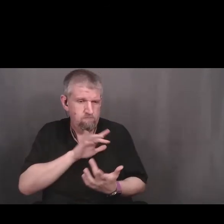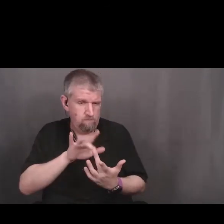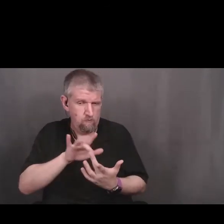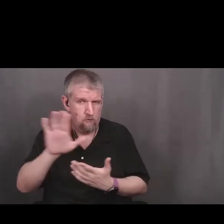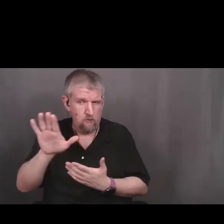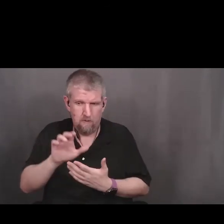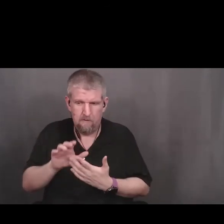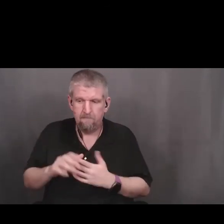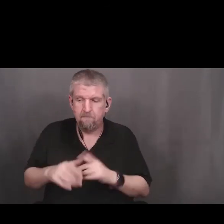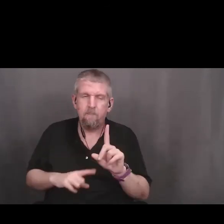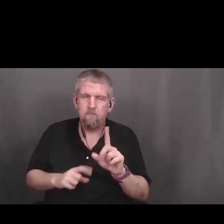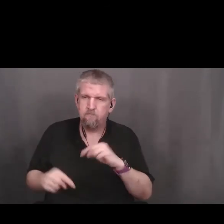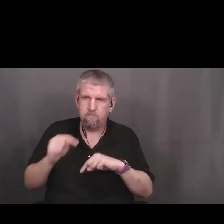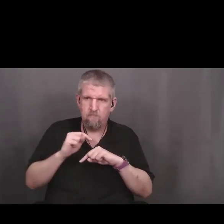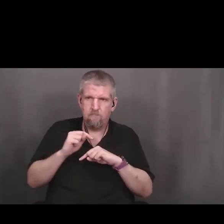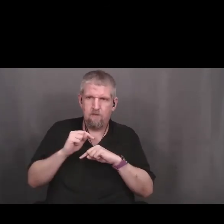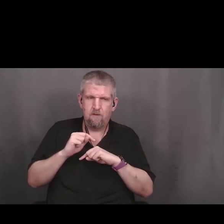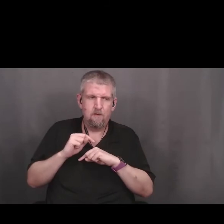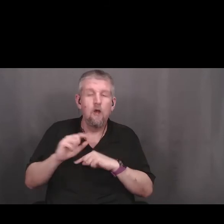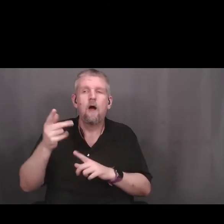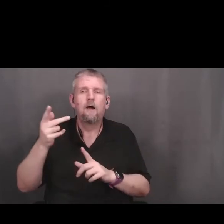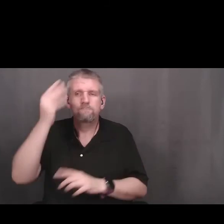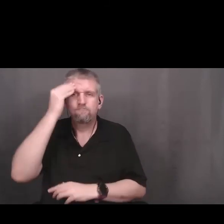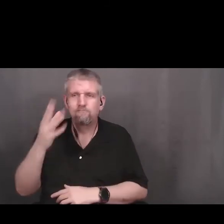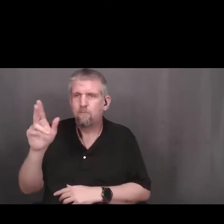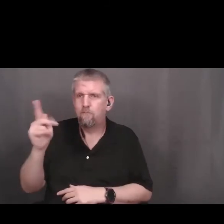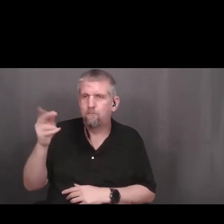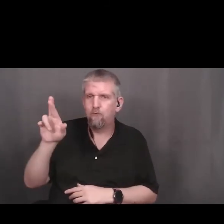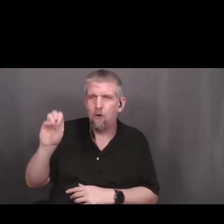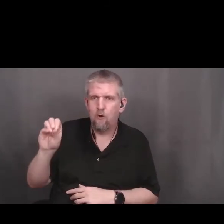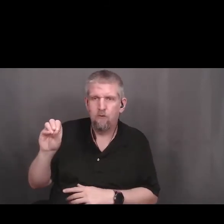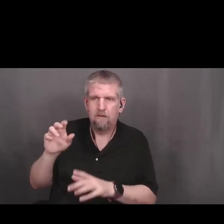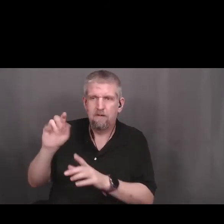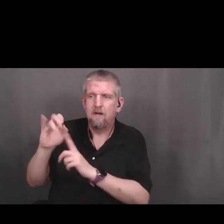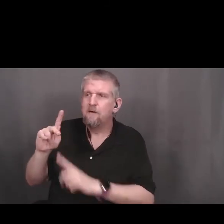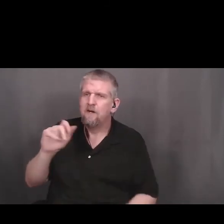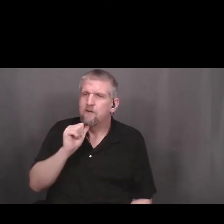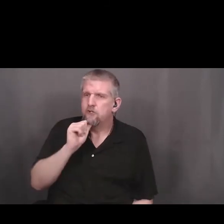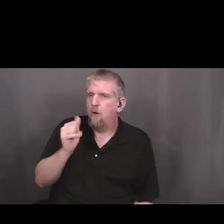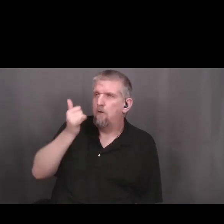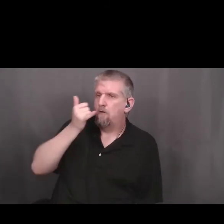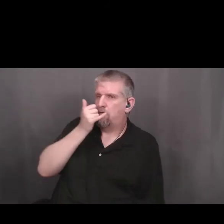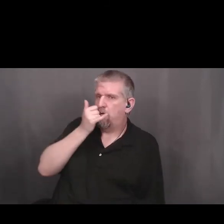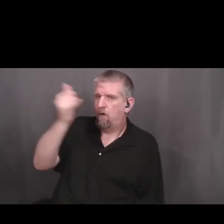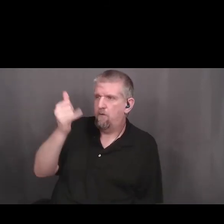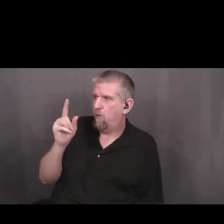do not, I would approach it, do not call, if you can avoid it, try to avoid calling the 1-800 number